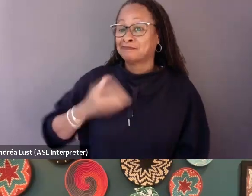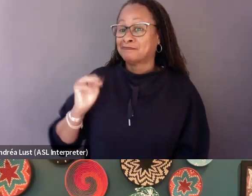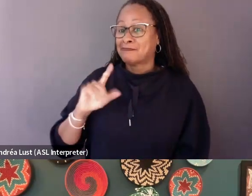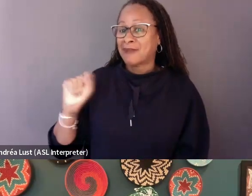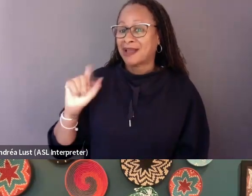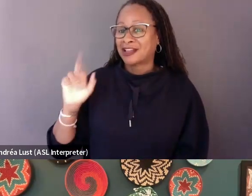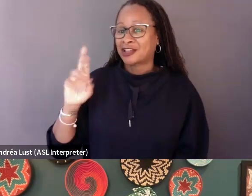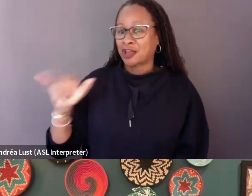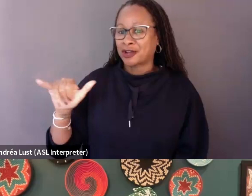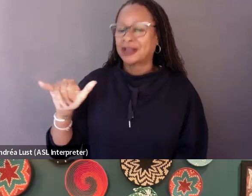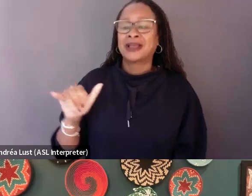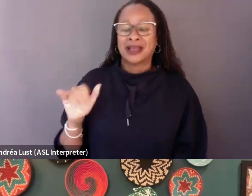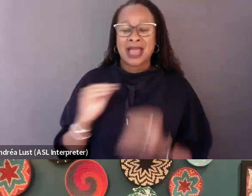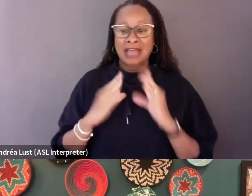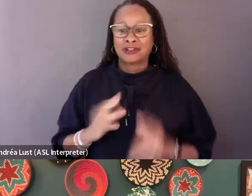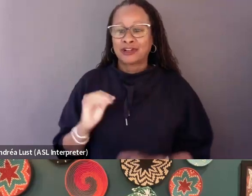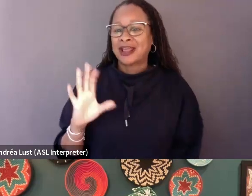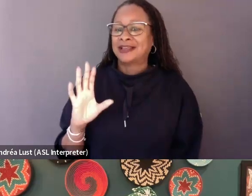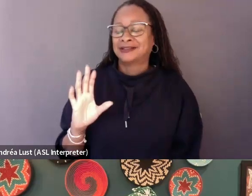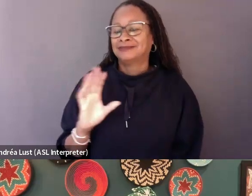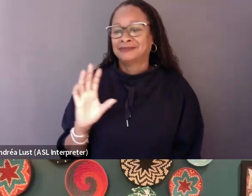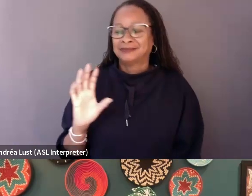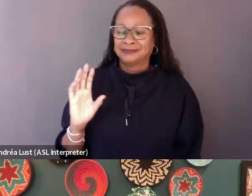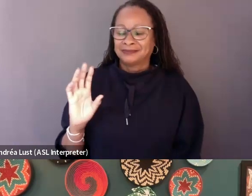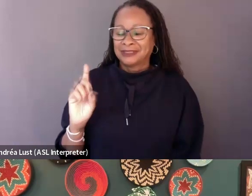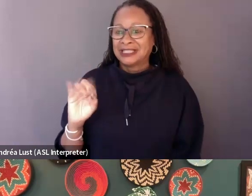And for our blind and low vision attendees,